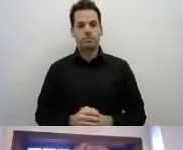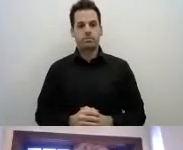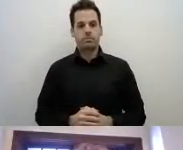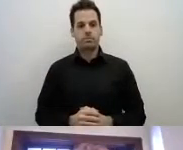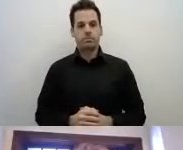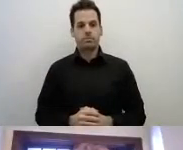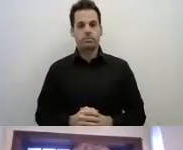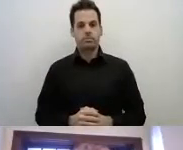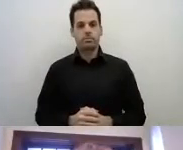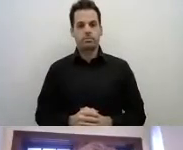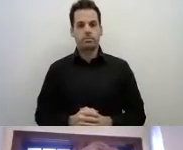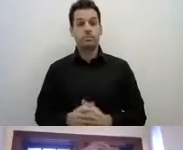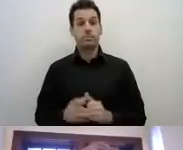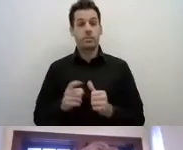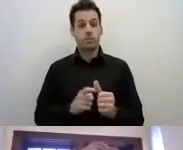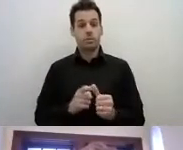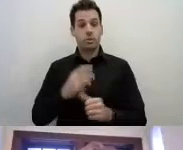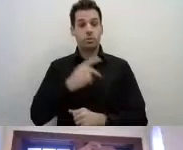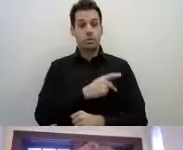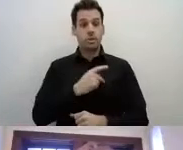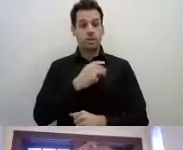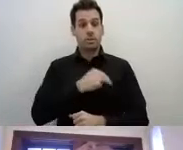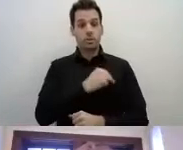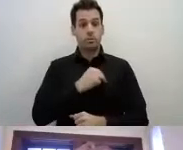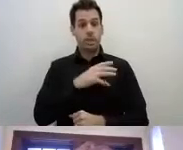on behalf of the province of manitoba and my colleagues in the legislature i am honored